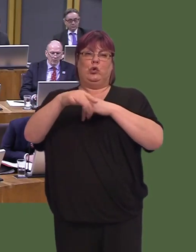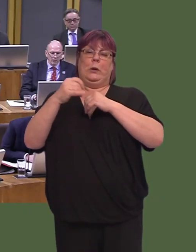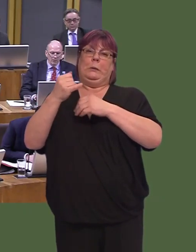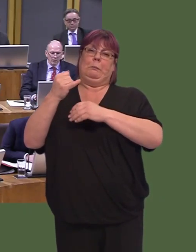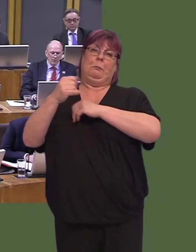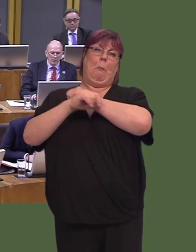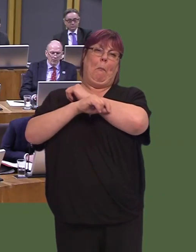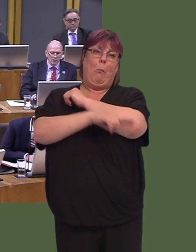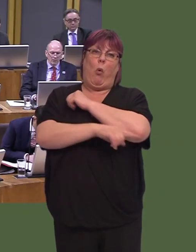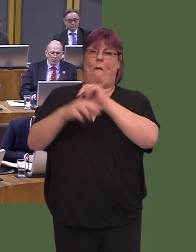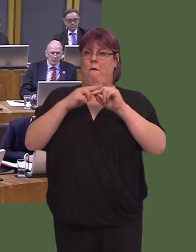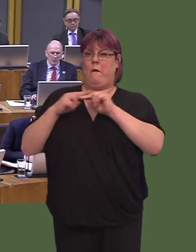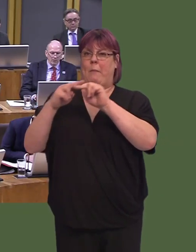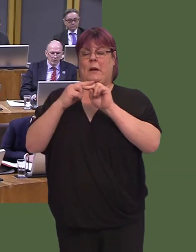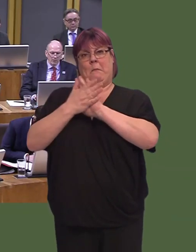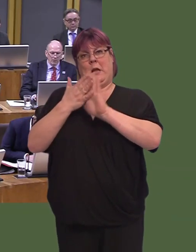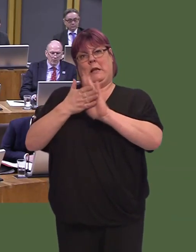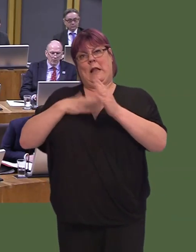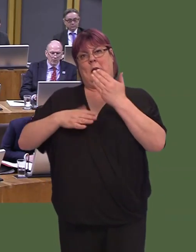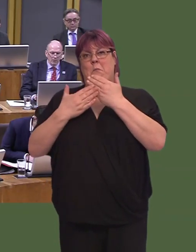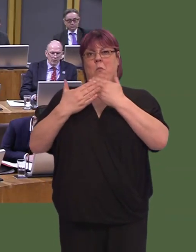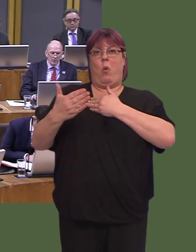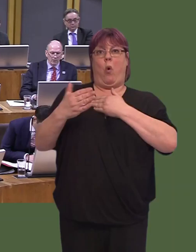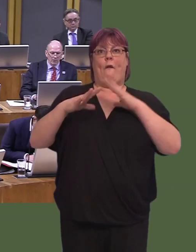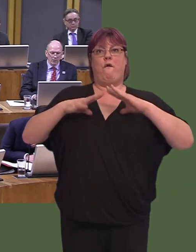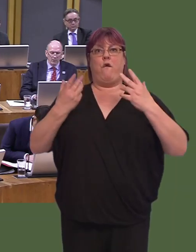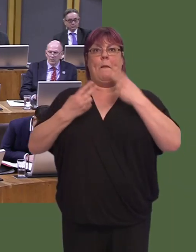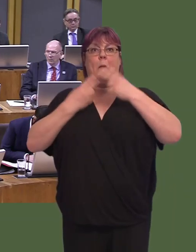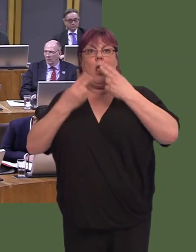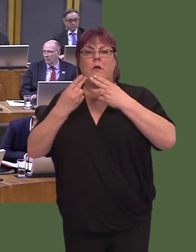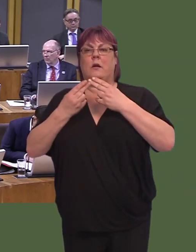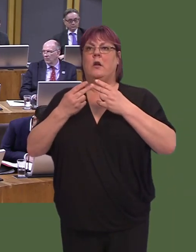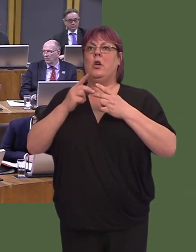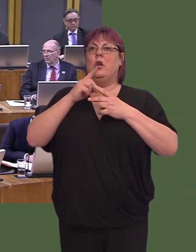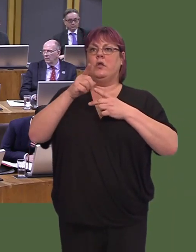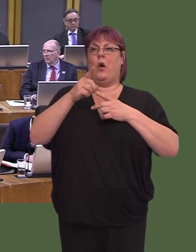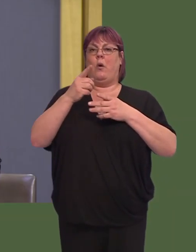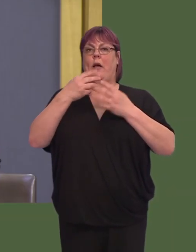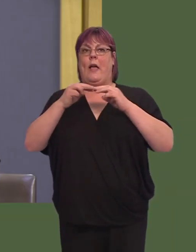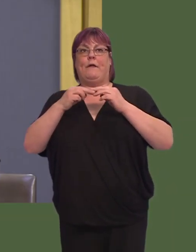This is backed up by research that shows that it could improve concentration and possibly